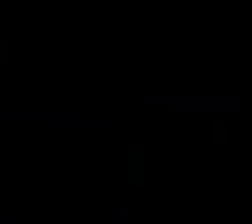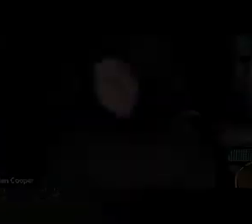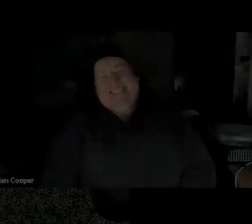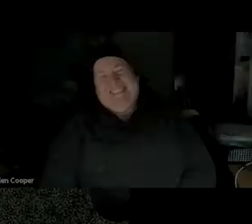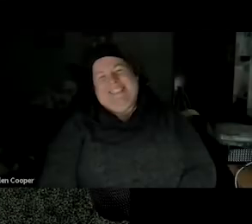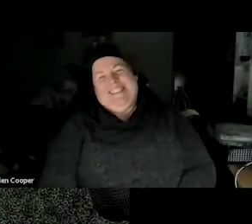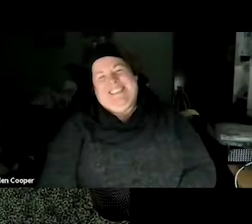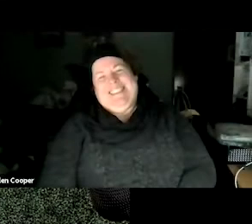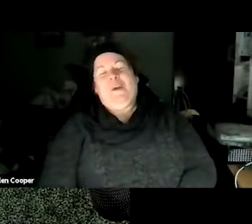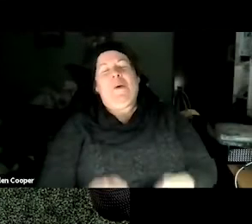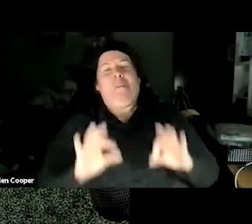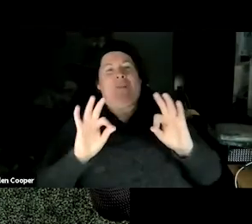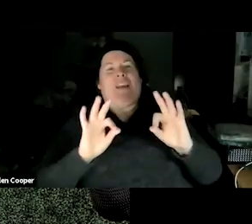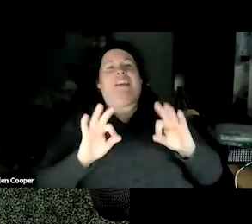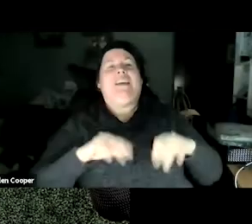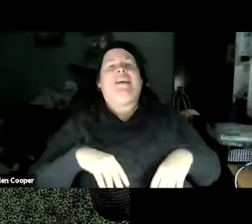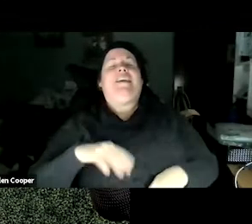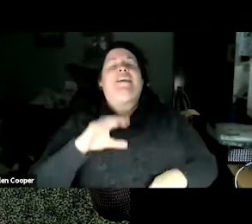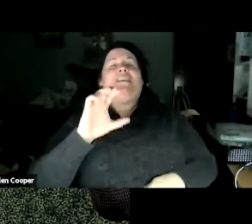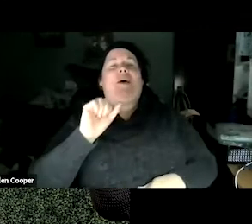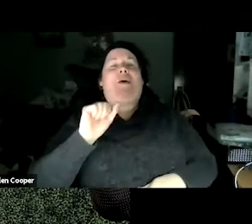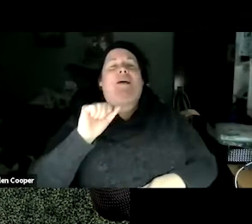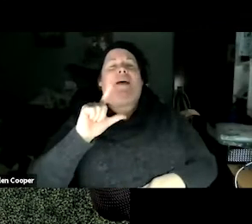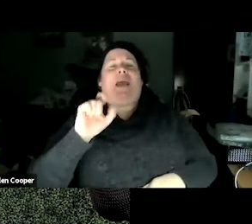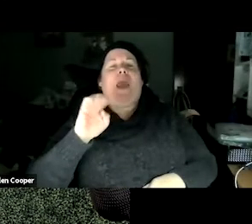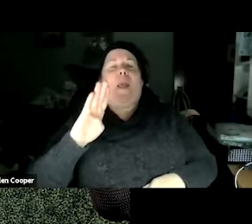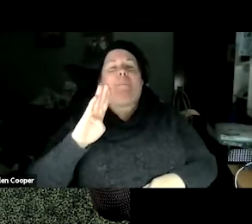Rick Mislan: Perfect. So, Caleb is a public company